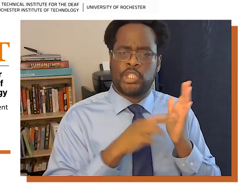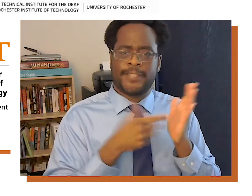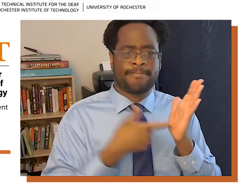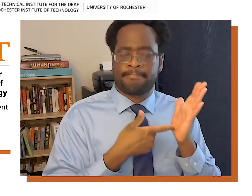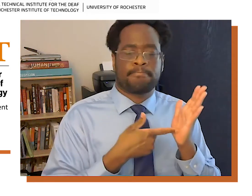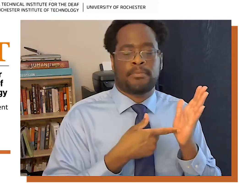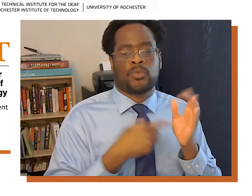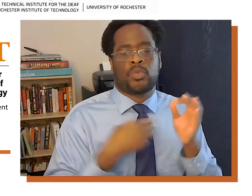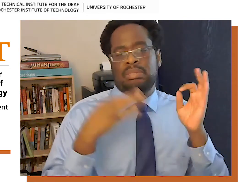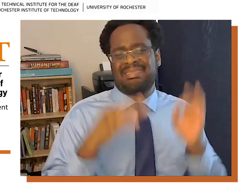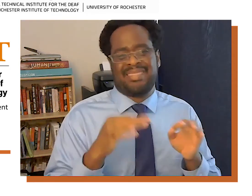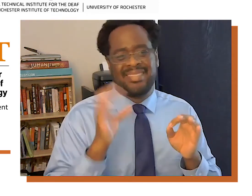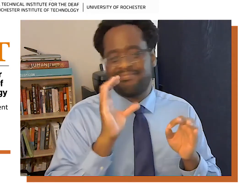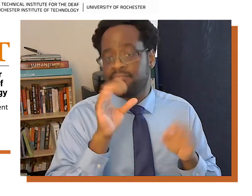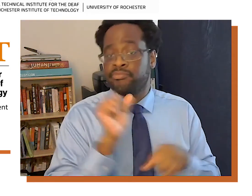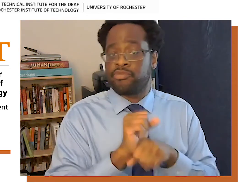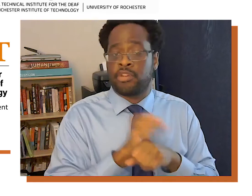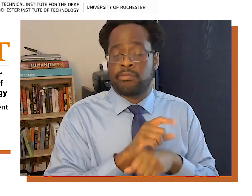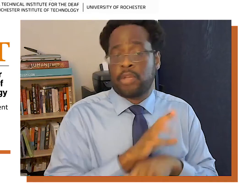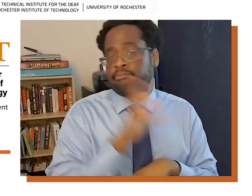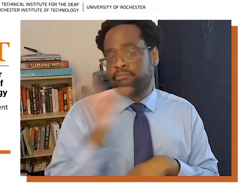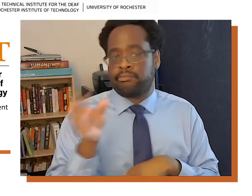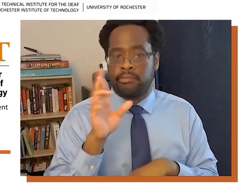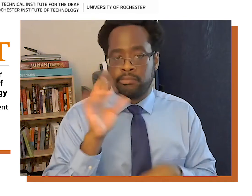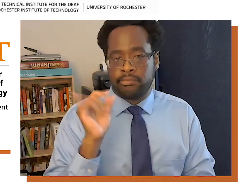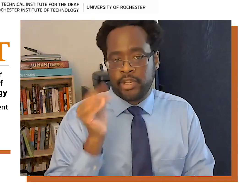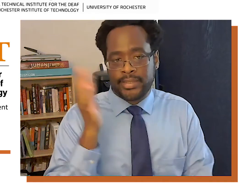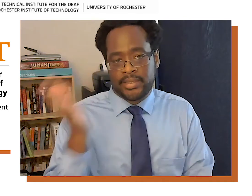for my career, so I looked for another job,